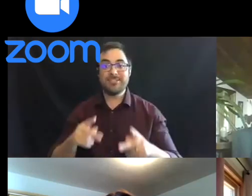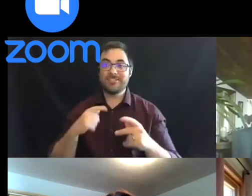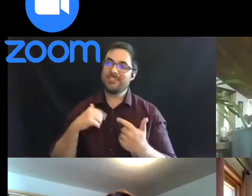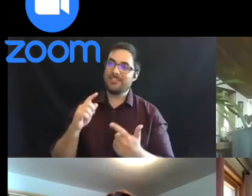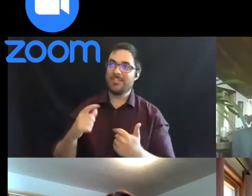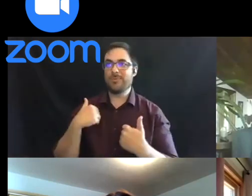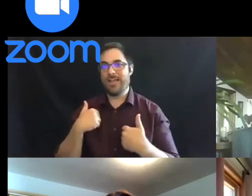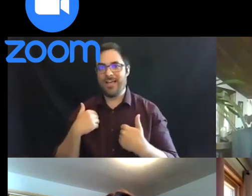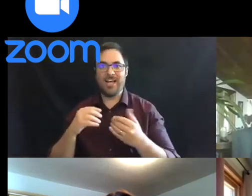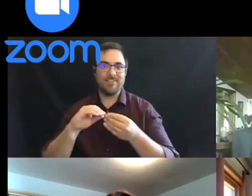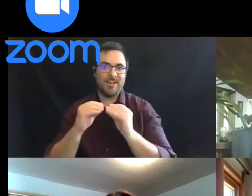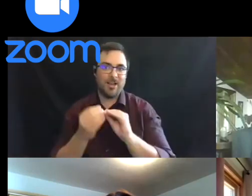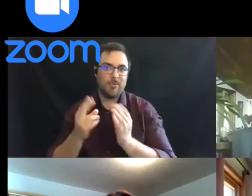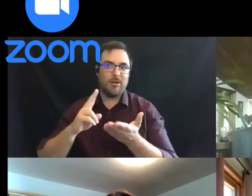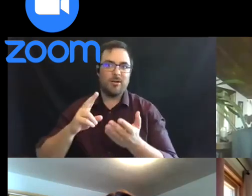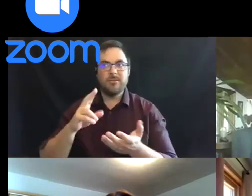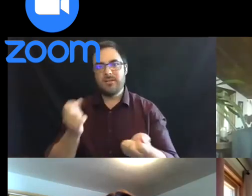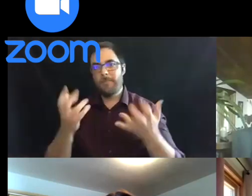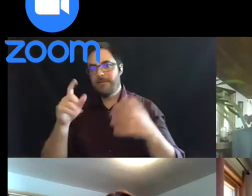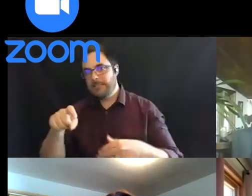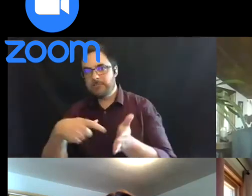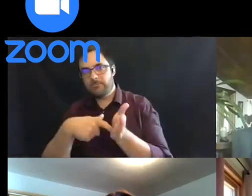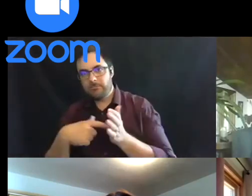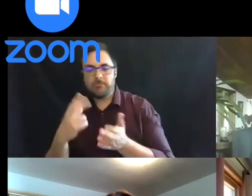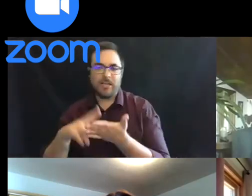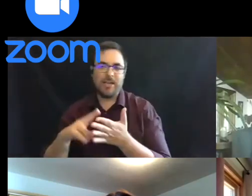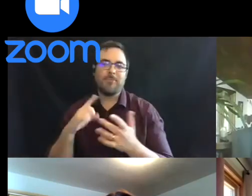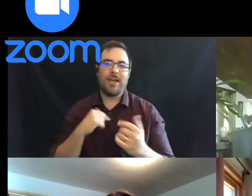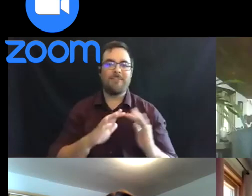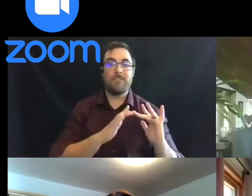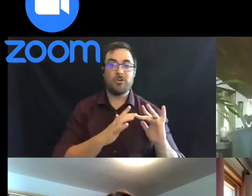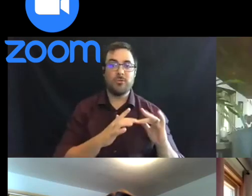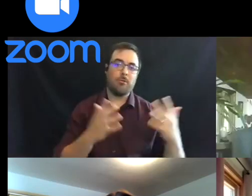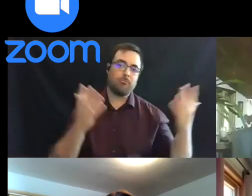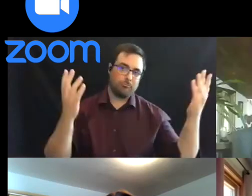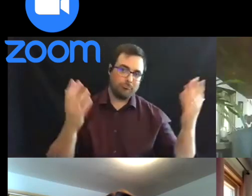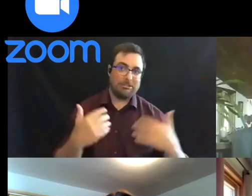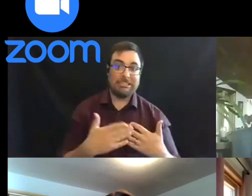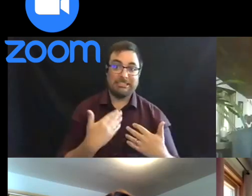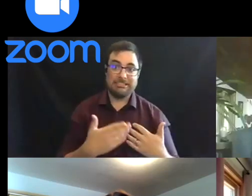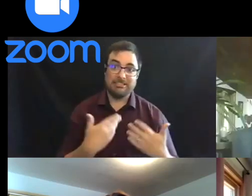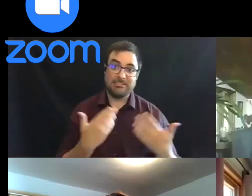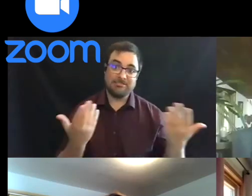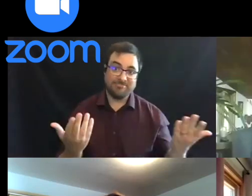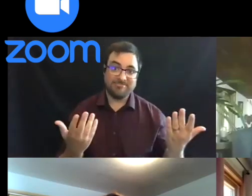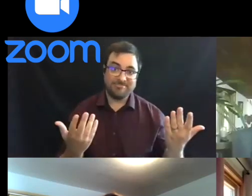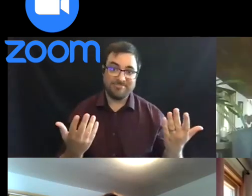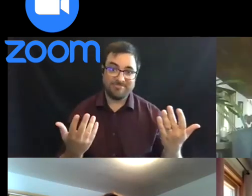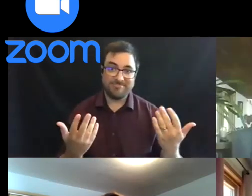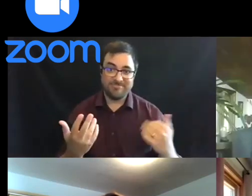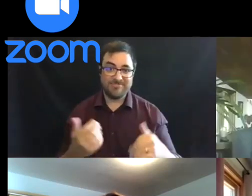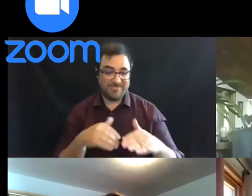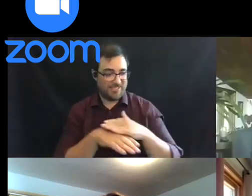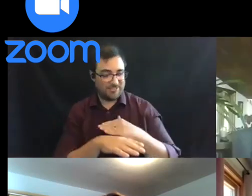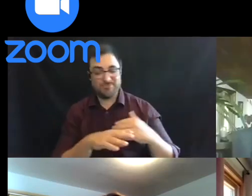number of people signed up and so the virtual ability is really good for this age range of